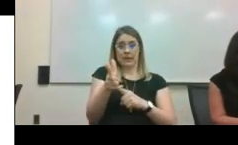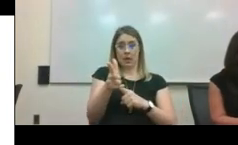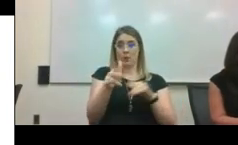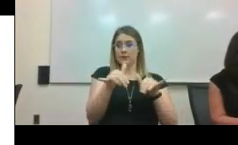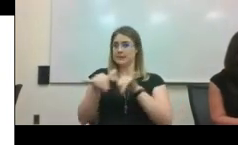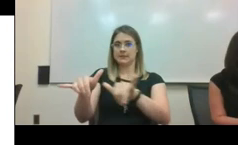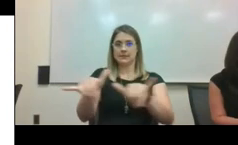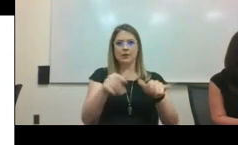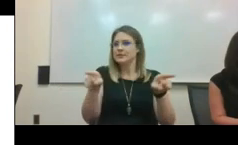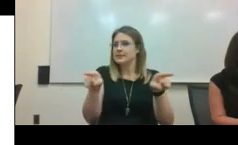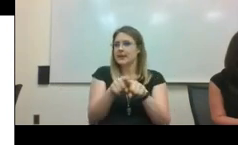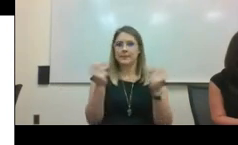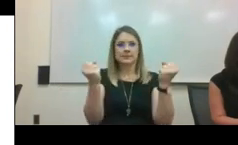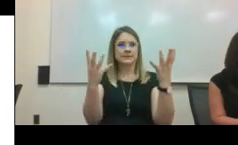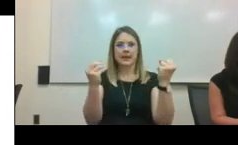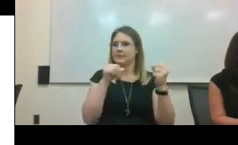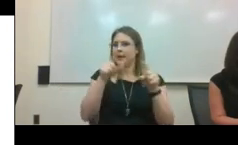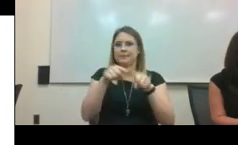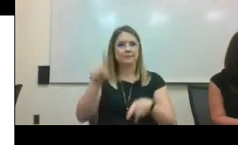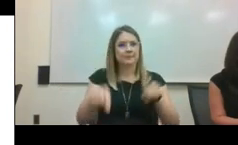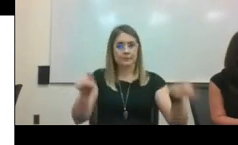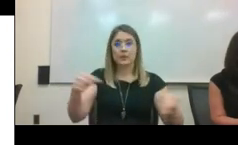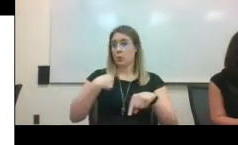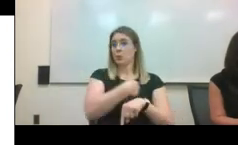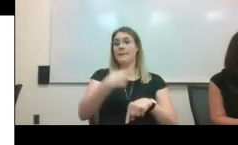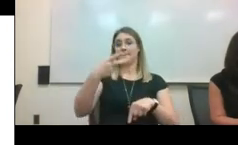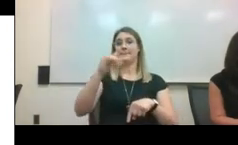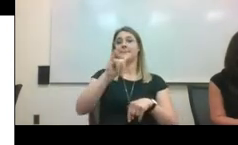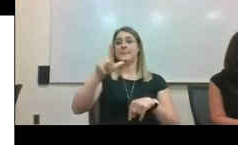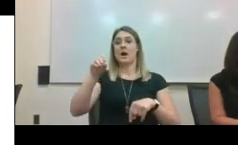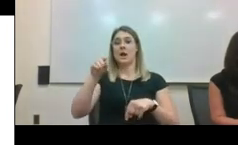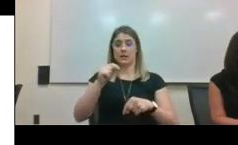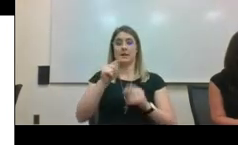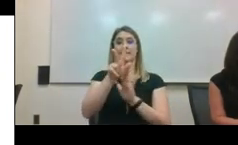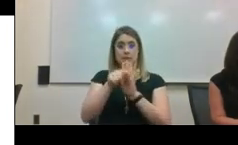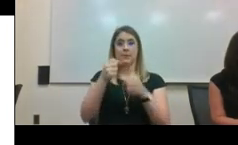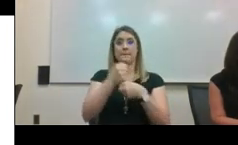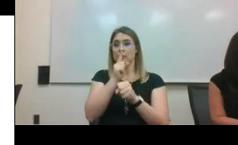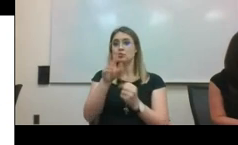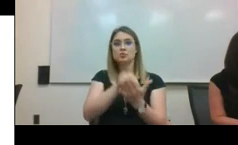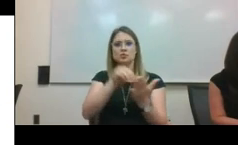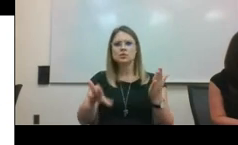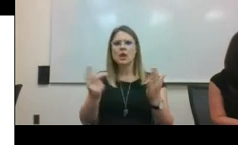throughout that subtask. And we piloted those to make sure that students understood what they were looking at,